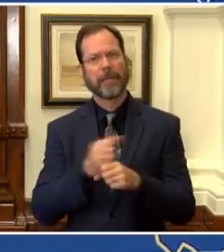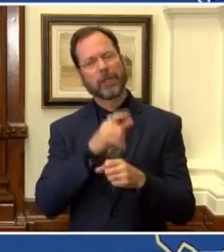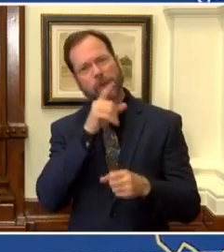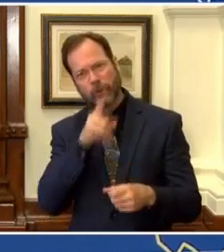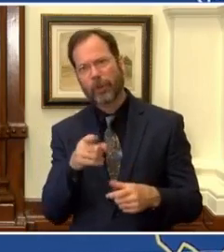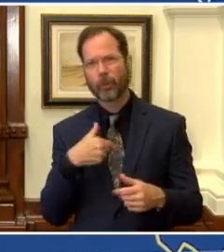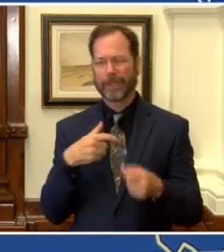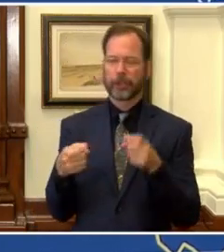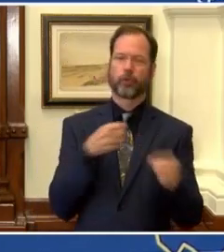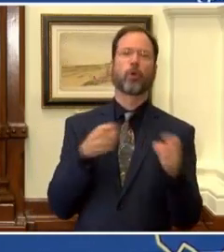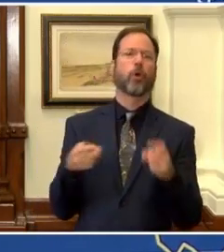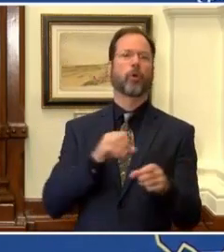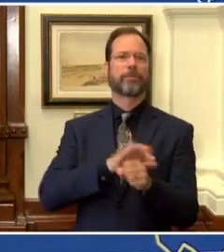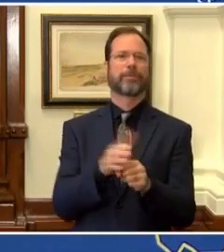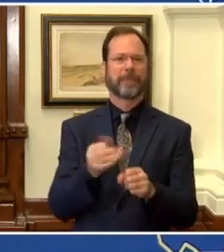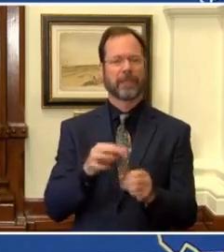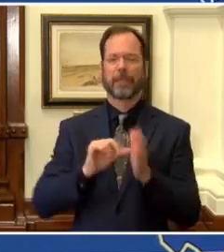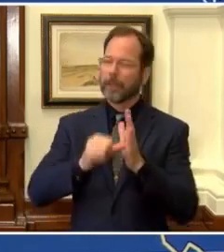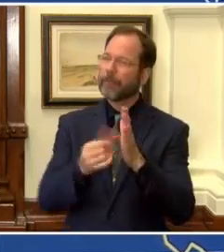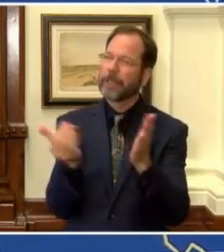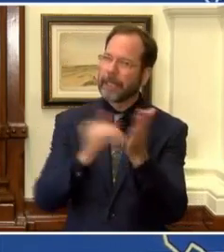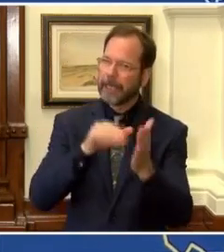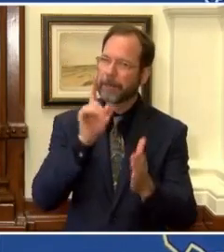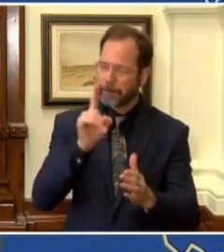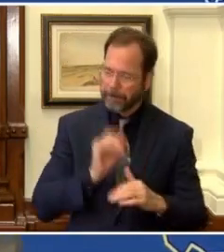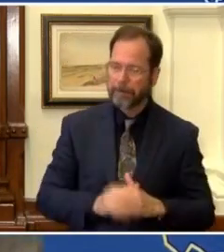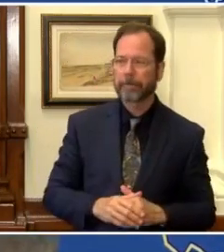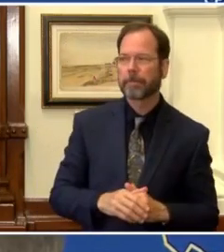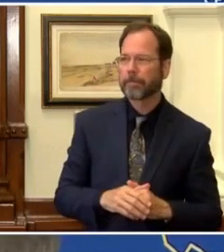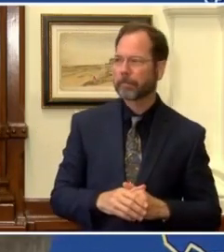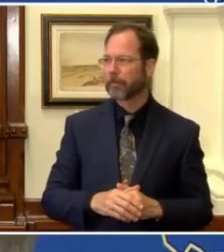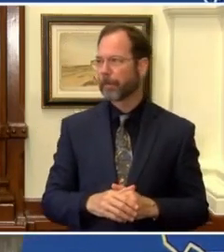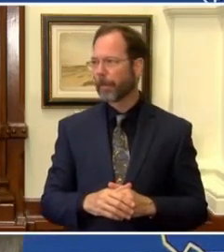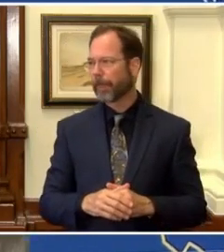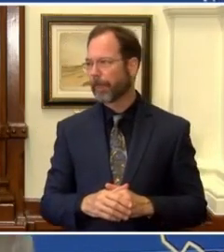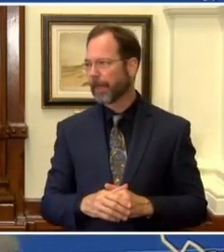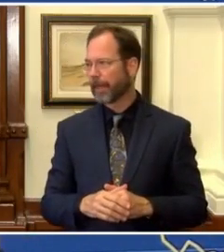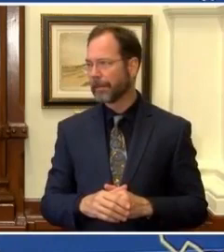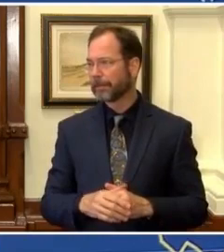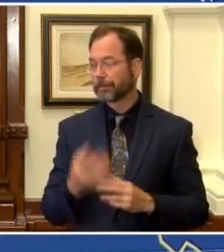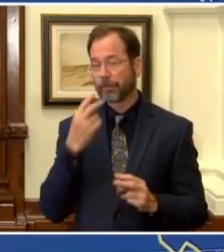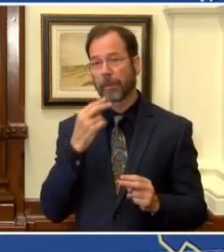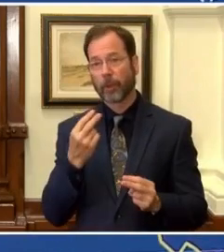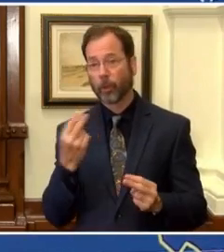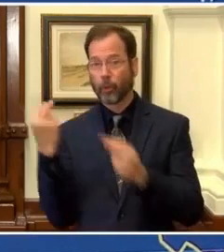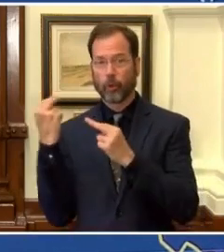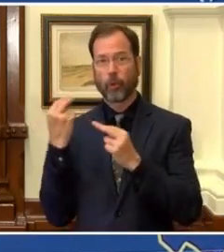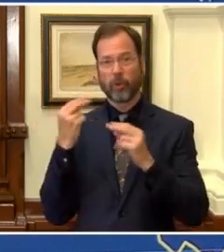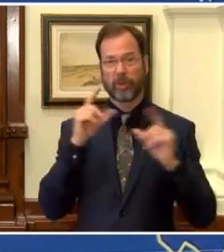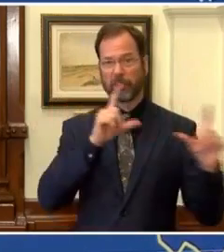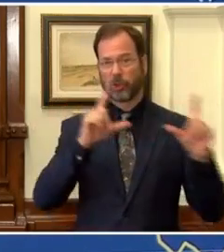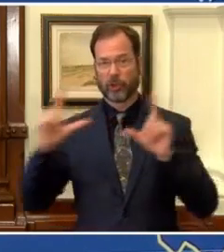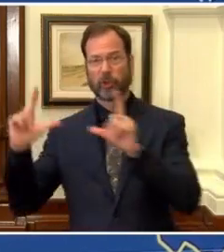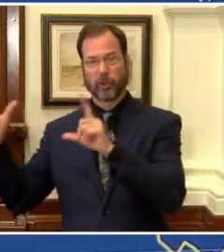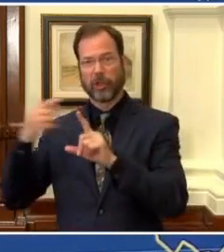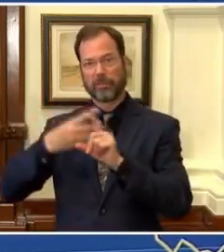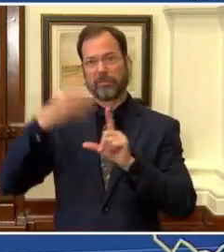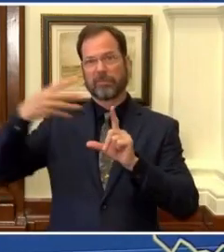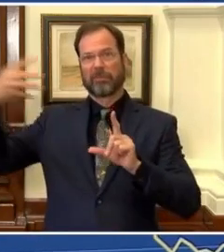TO IMPLEMENTING ADDITIONAL STRATEGIES IF NEEDED TO MAKE SURE WE CONTAIN THE CORONAVIRUS.